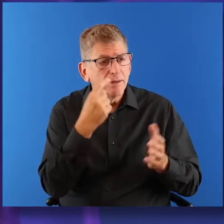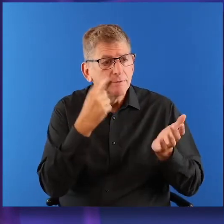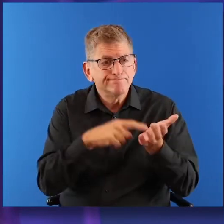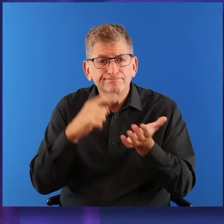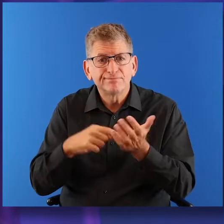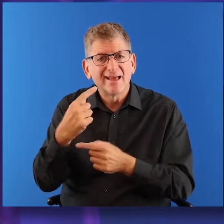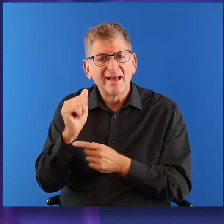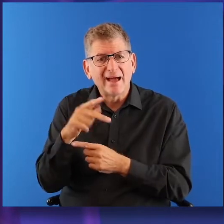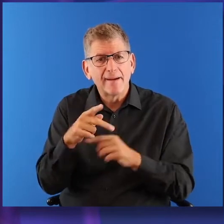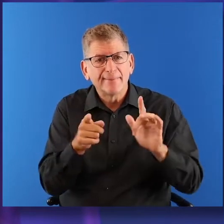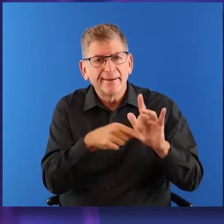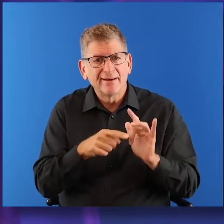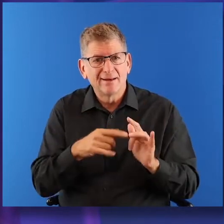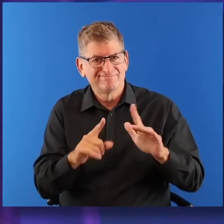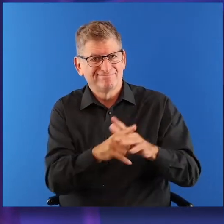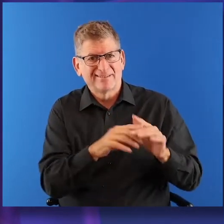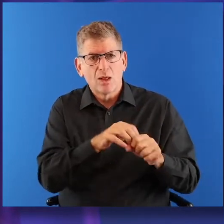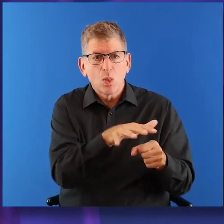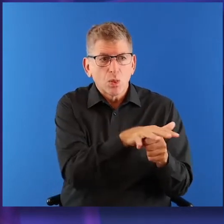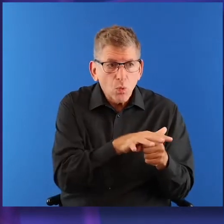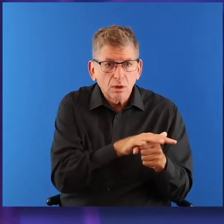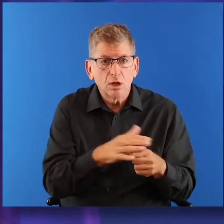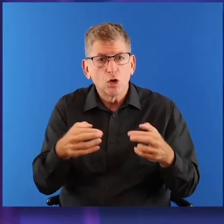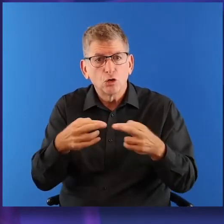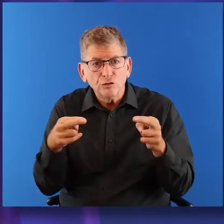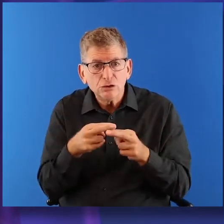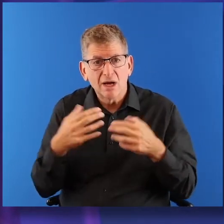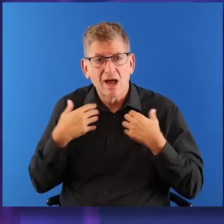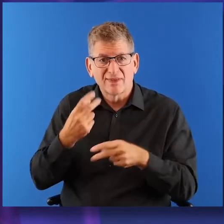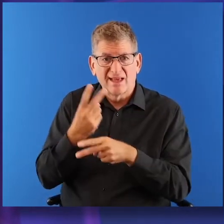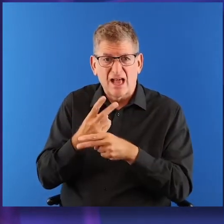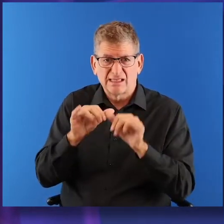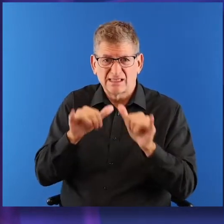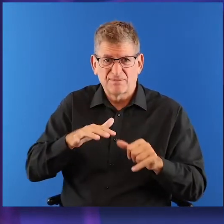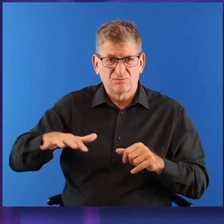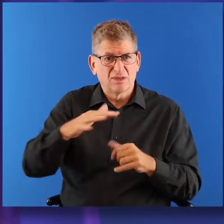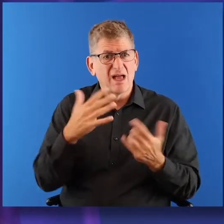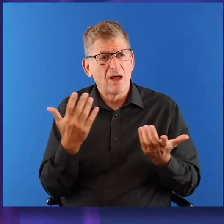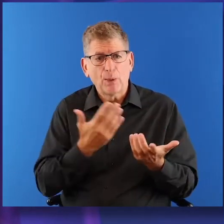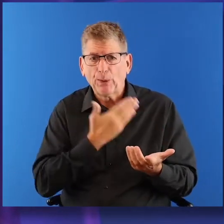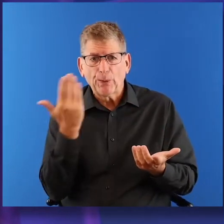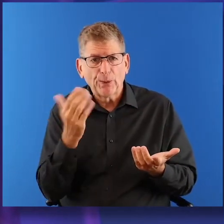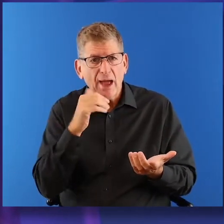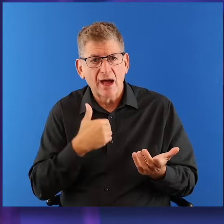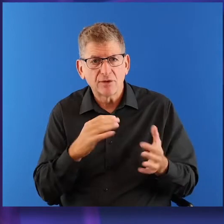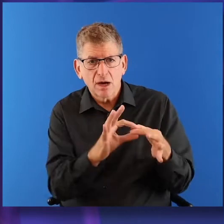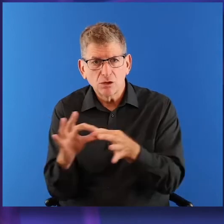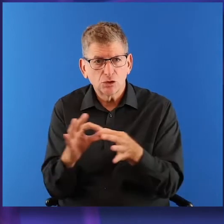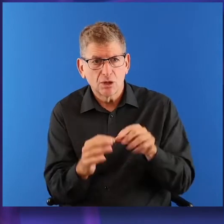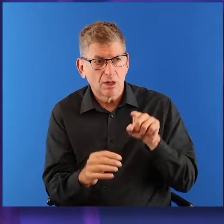regional healthcare systems and the lack of connection between hospitals and community-based organizations.